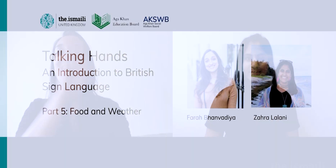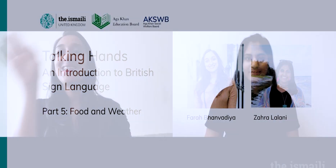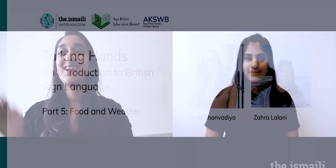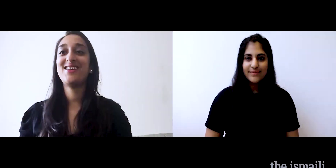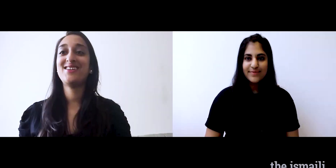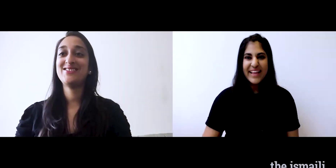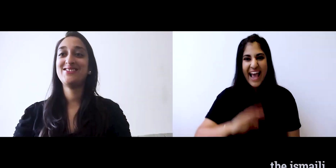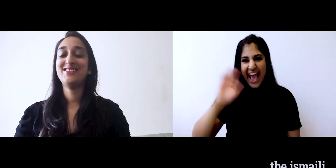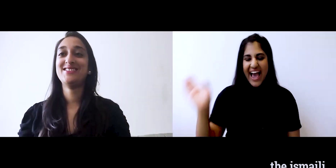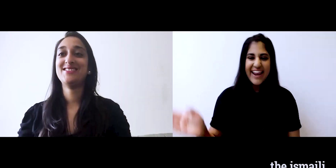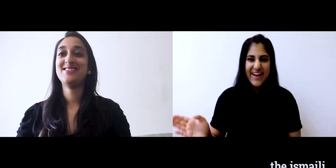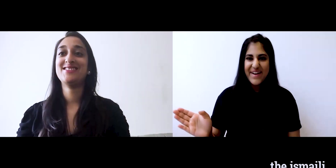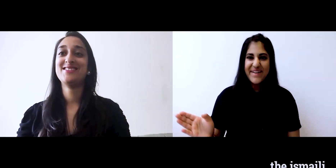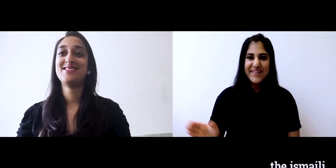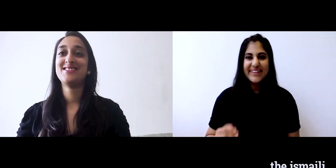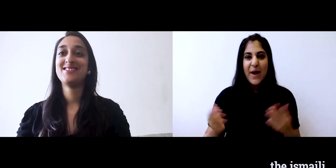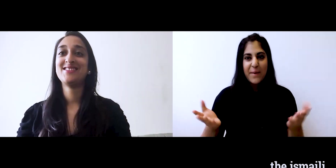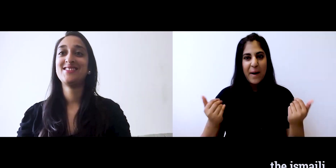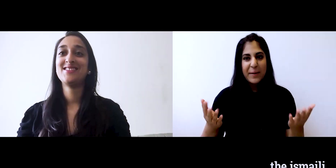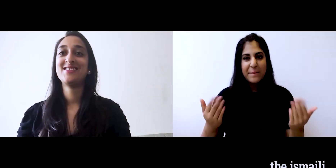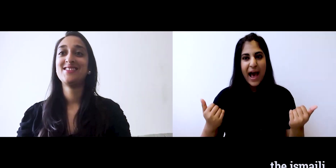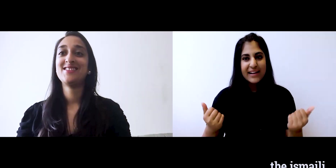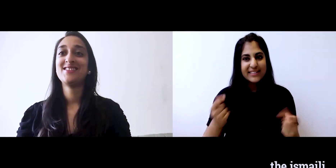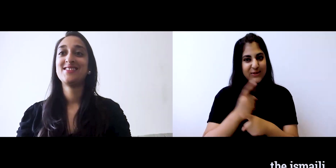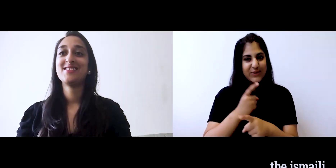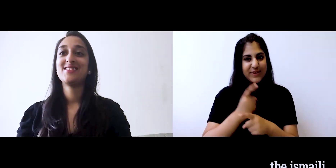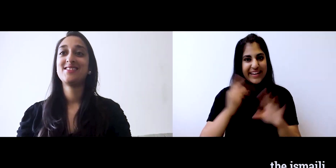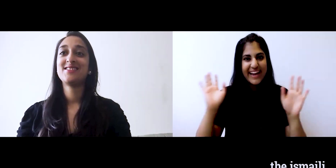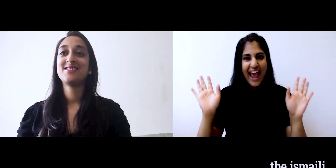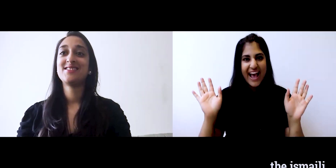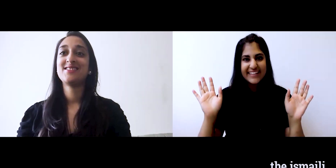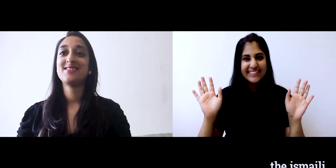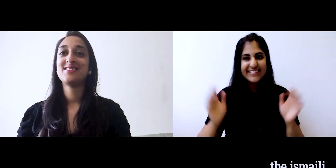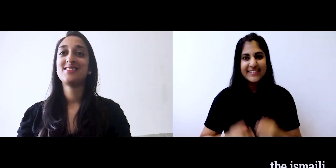Hello! Hello and welcome back to Talking Hands!